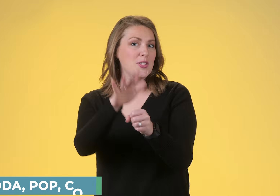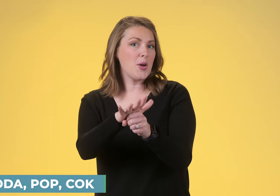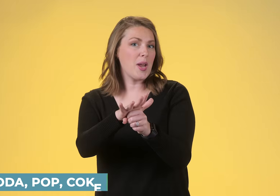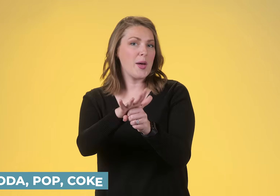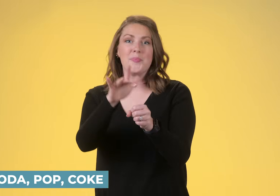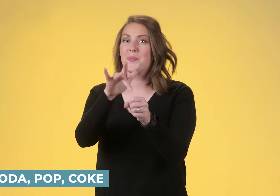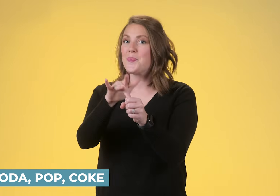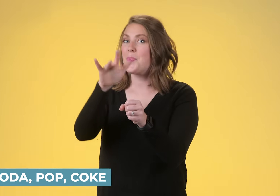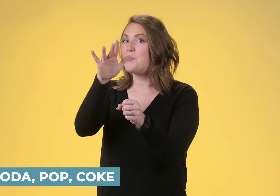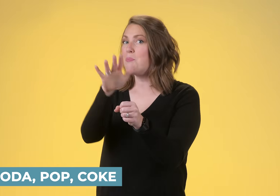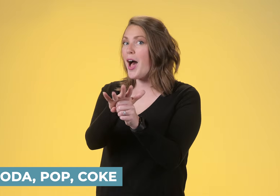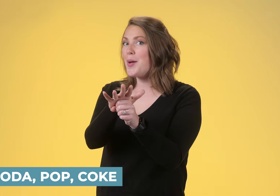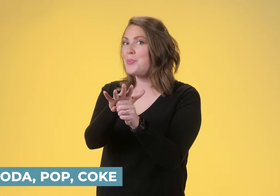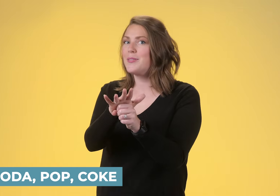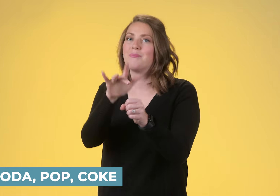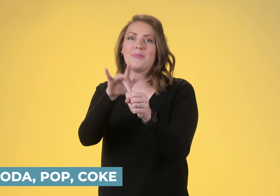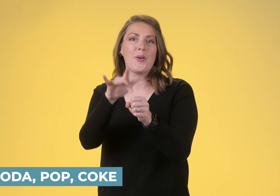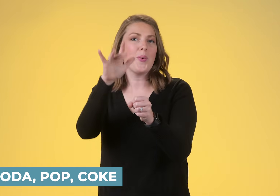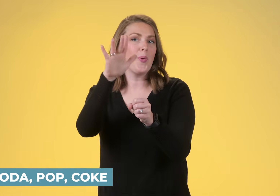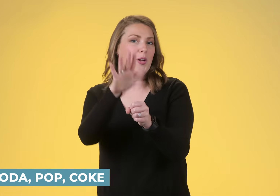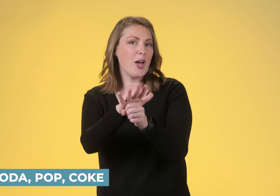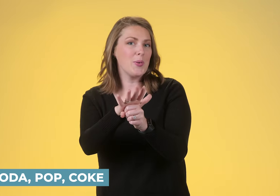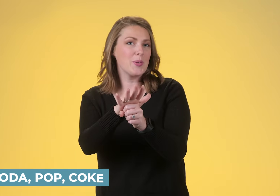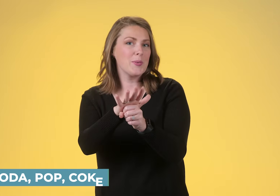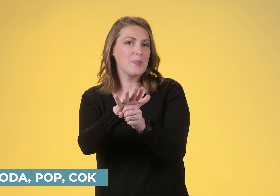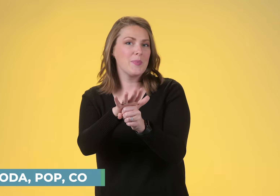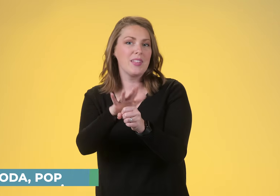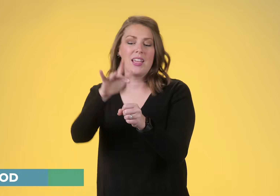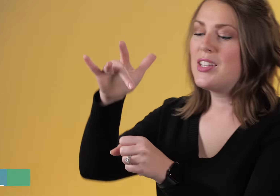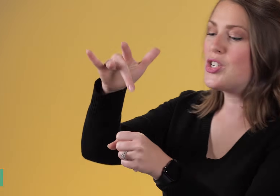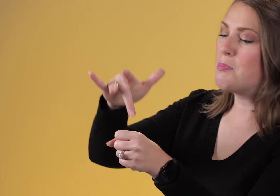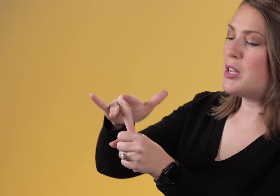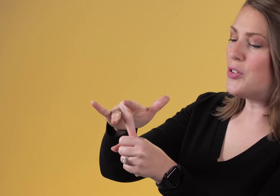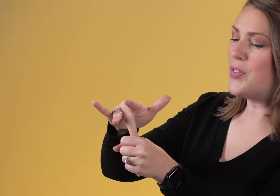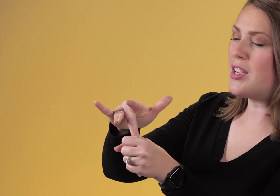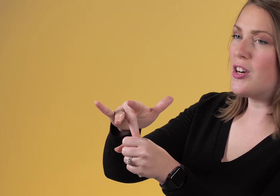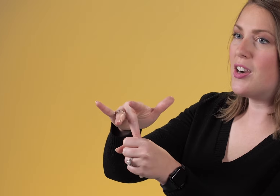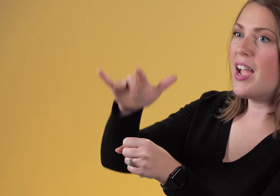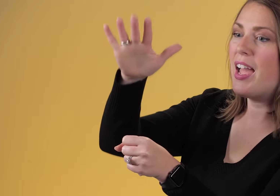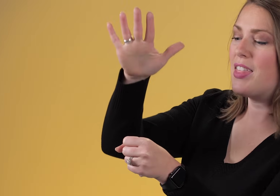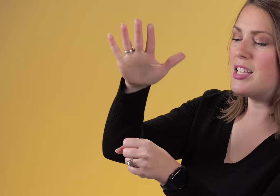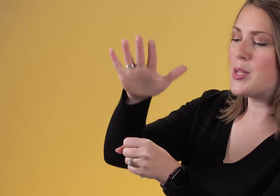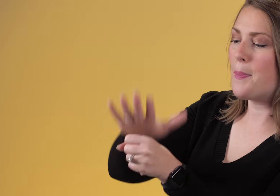SODA POP or COKE It's your middle finger, and then it's